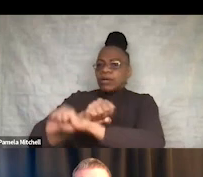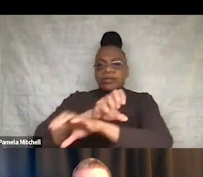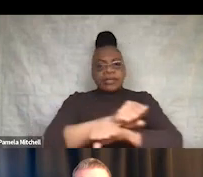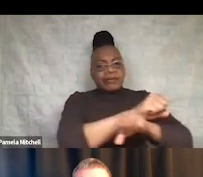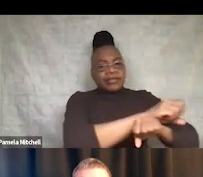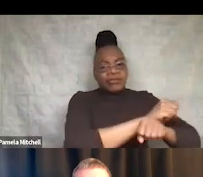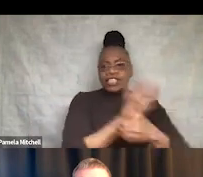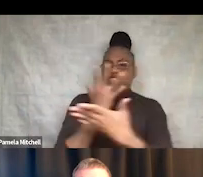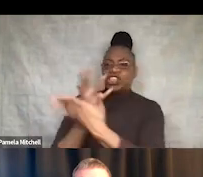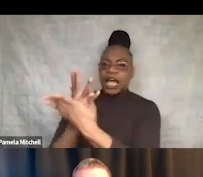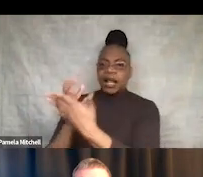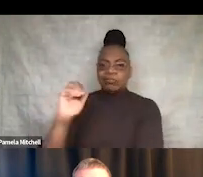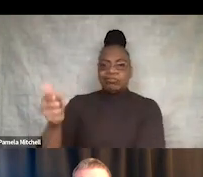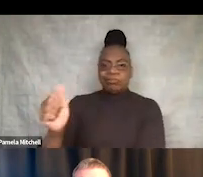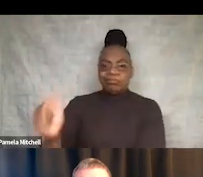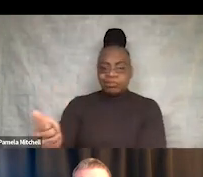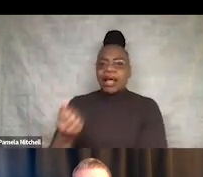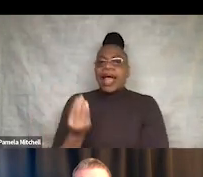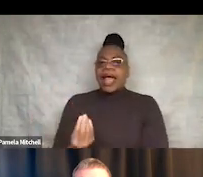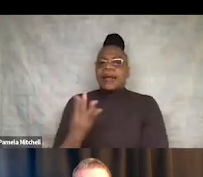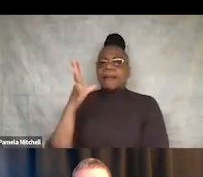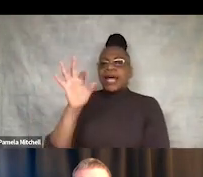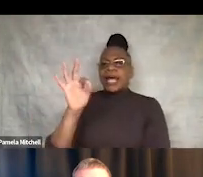had many felonies because of substance abuse,